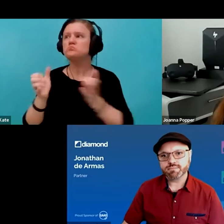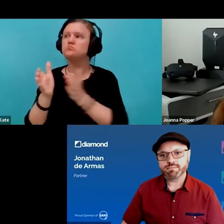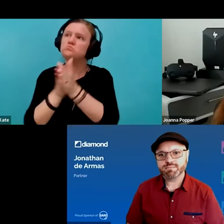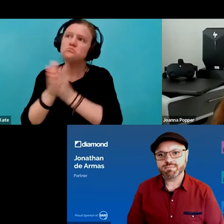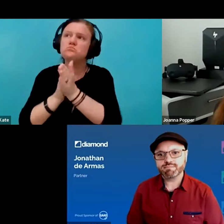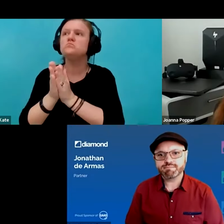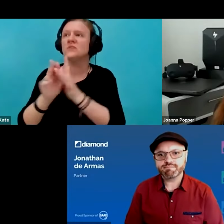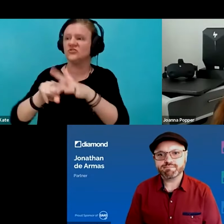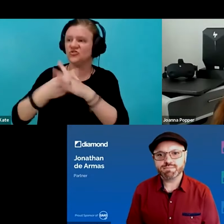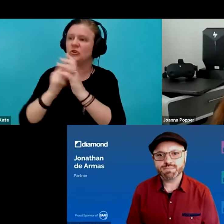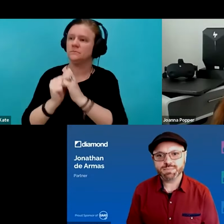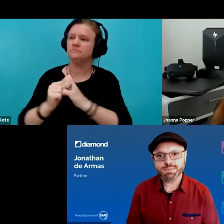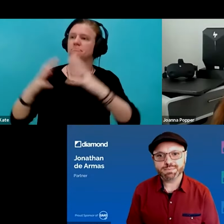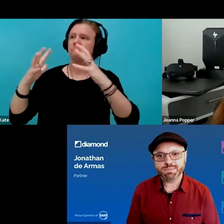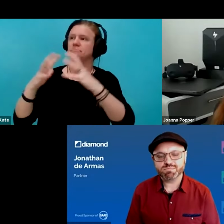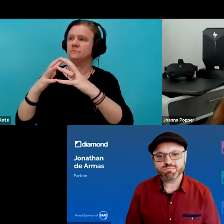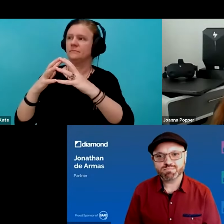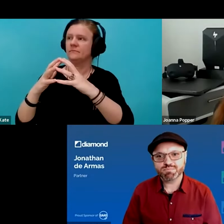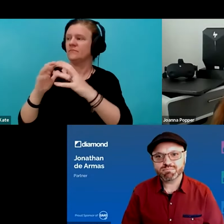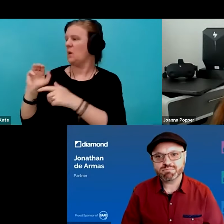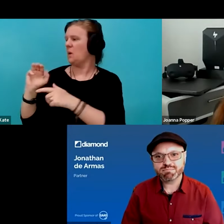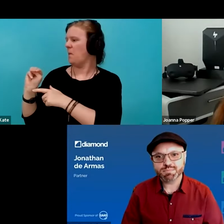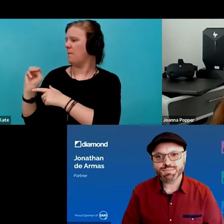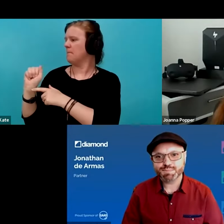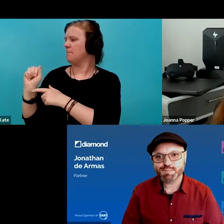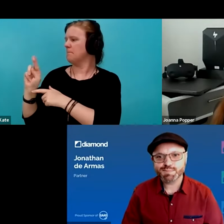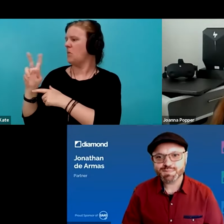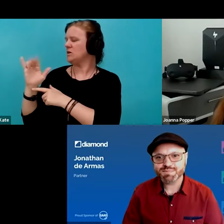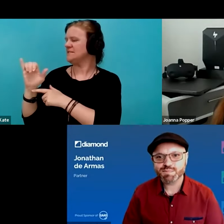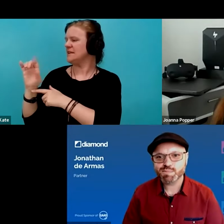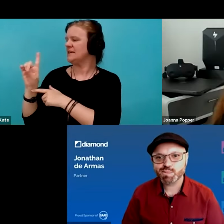Using a term I learned from Marcy Jastrow start state, you know, this idea